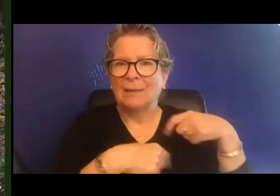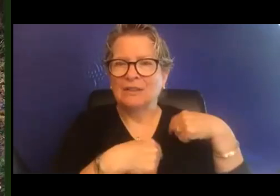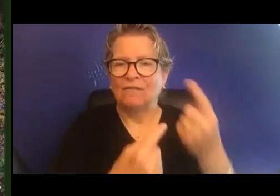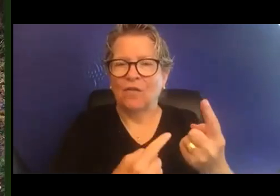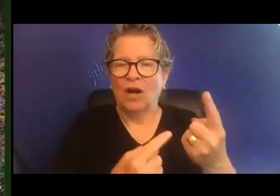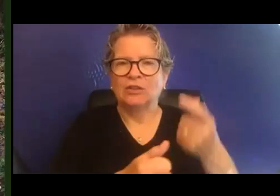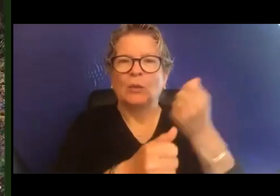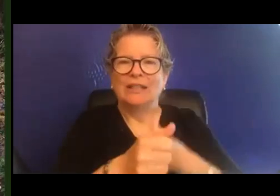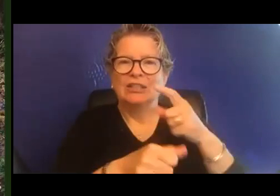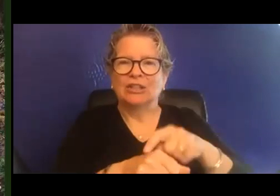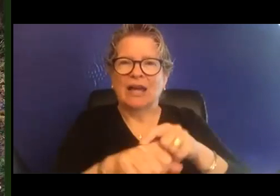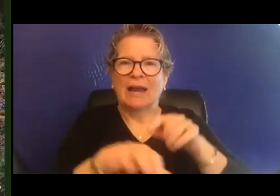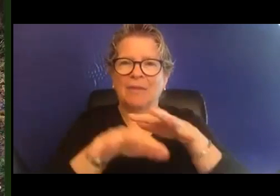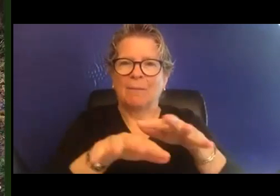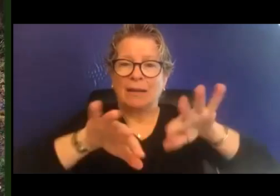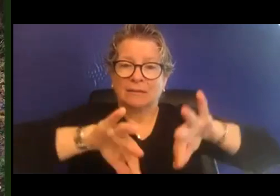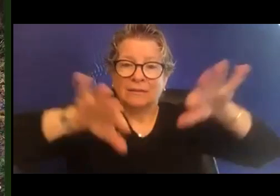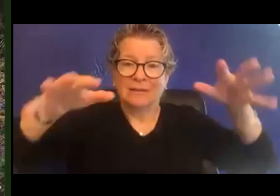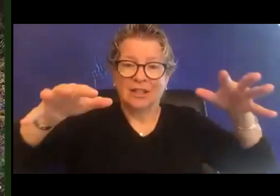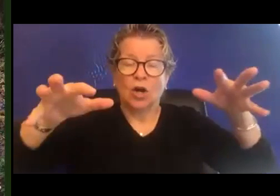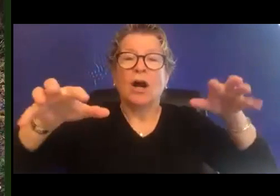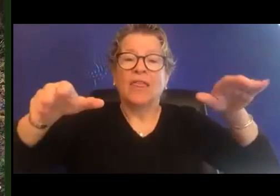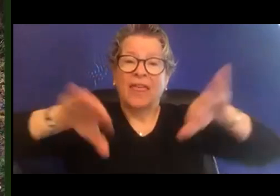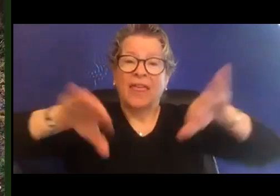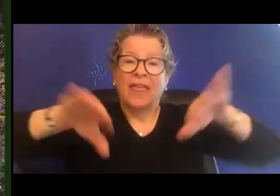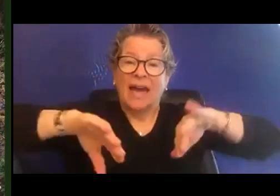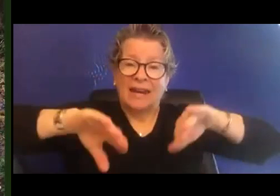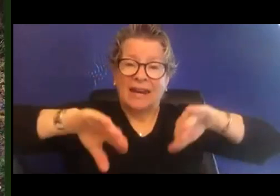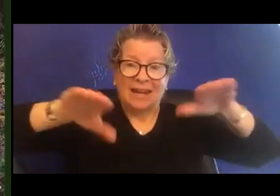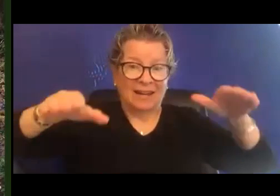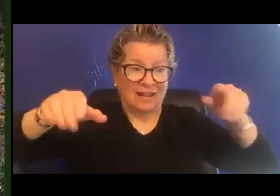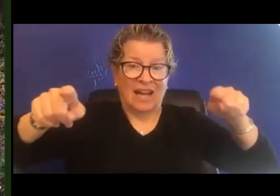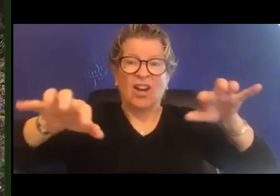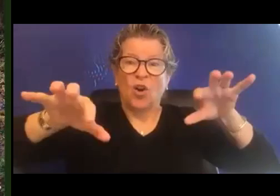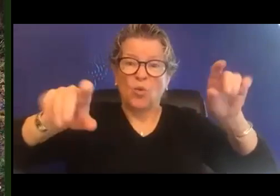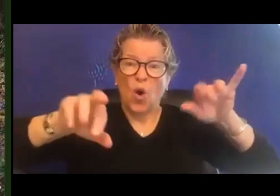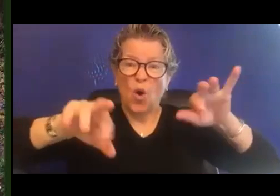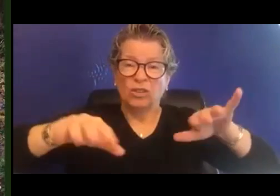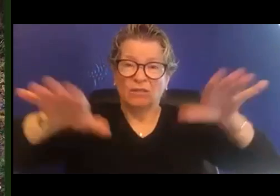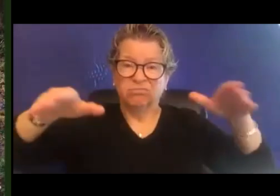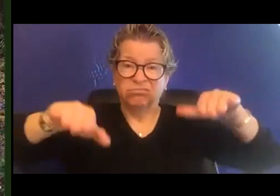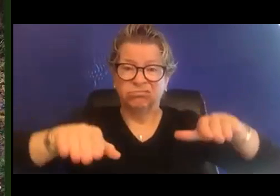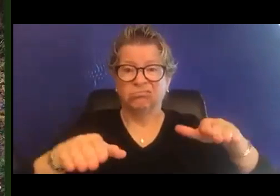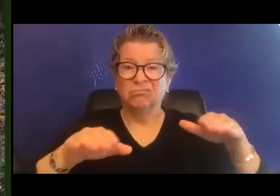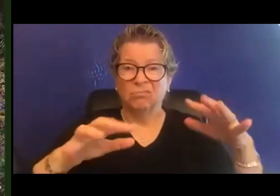Right here, you can see like the pipe erosion and how steep the side bank gets.